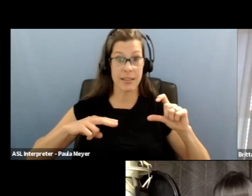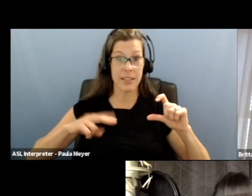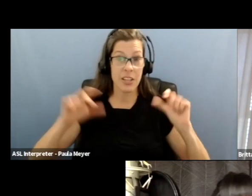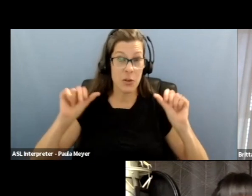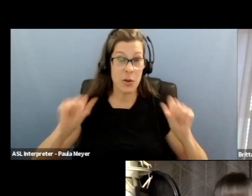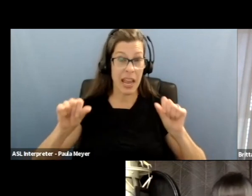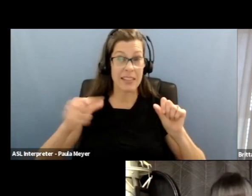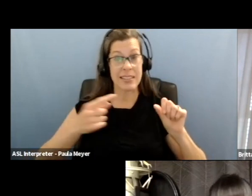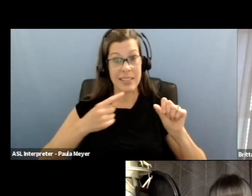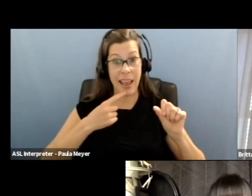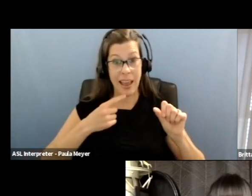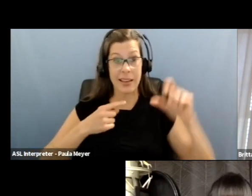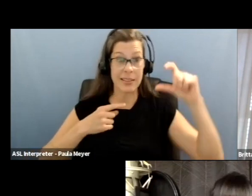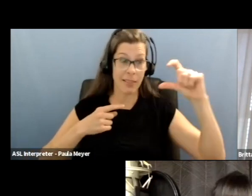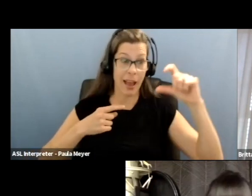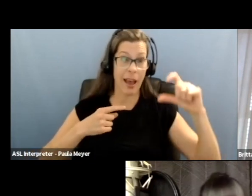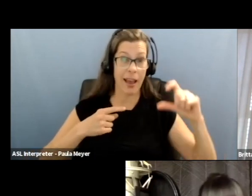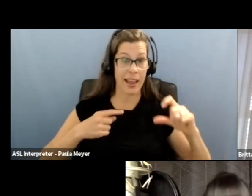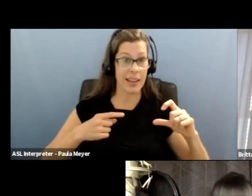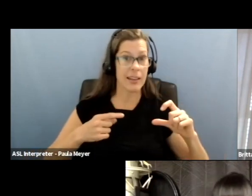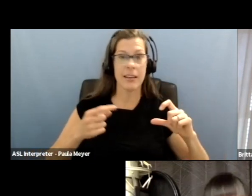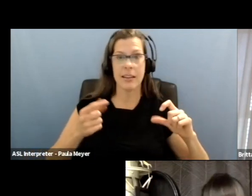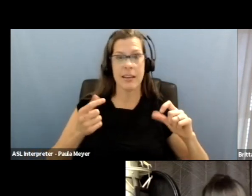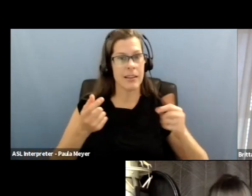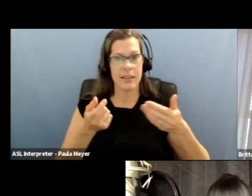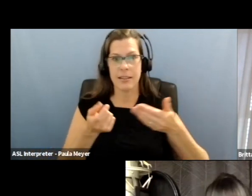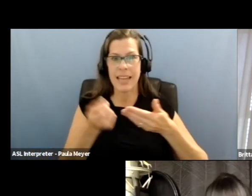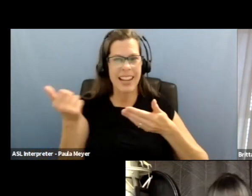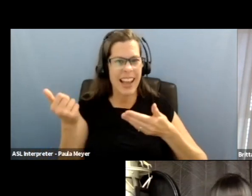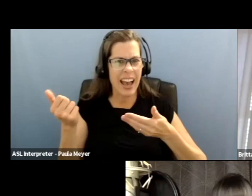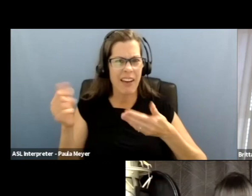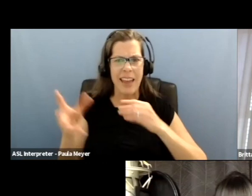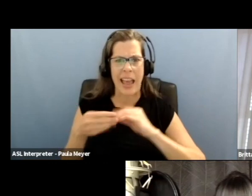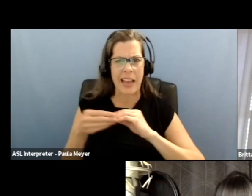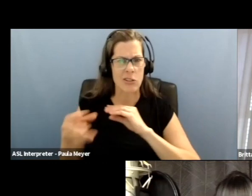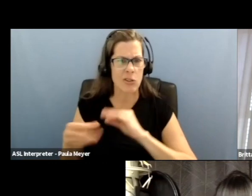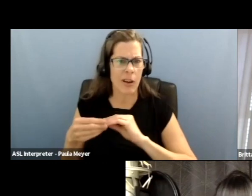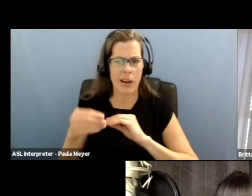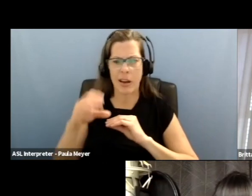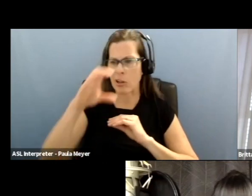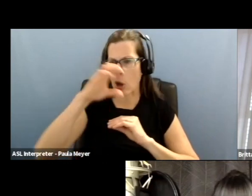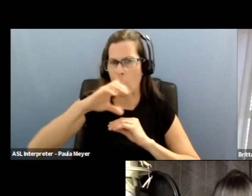You don't need to have a funny gif that plays or a cartoon on every page. They're rather distracting,